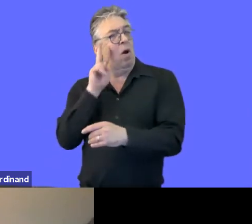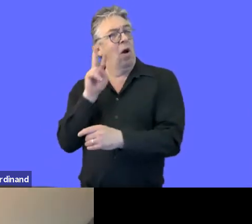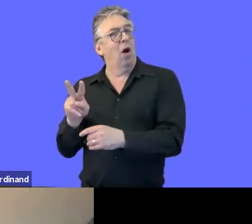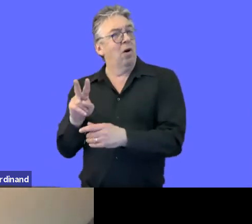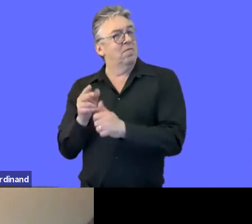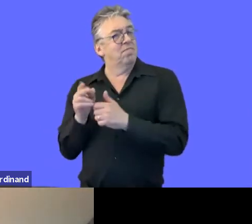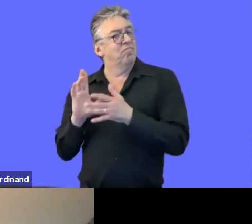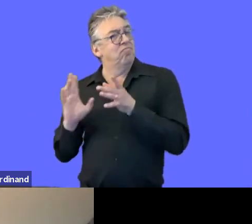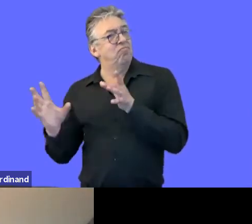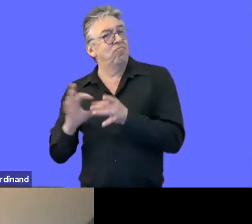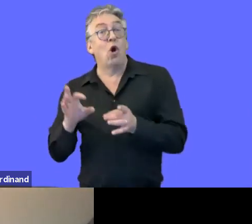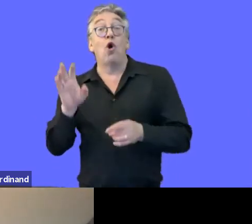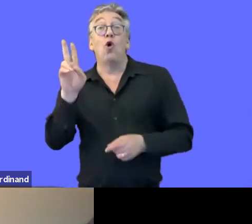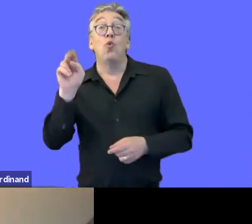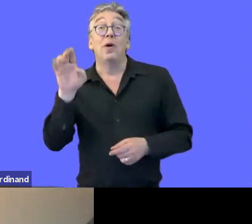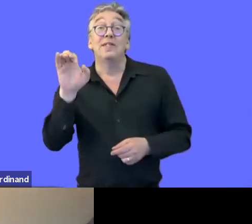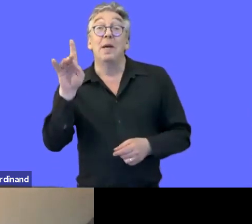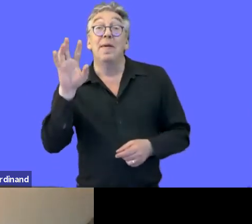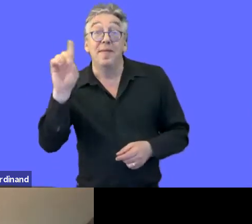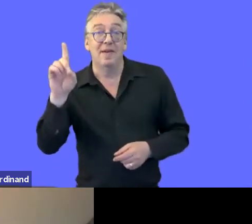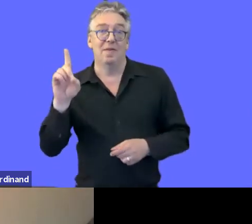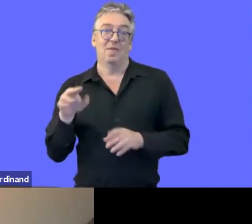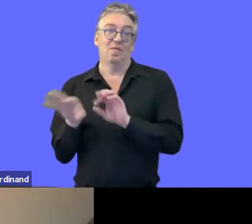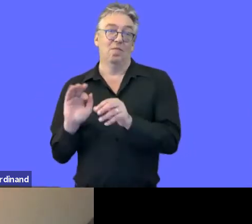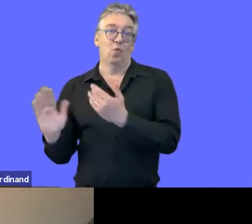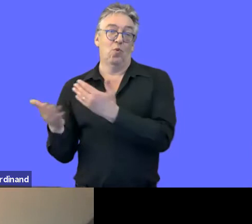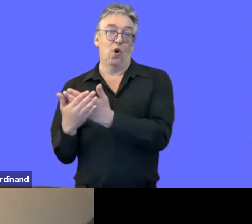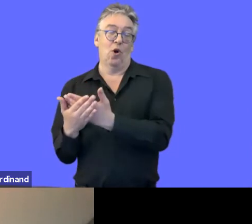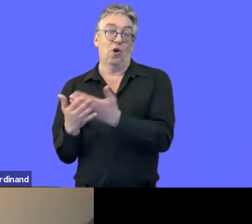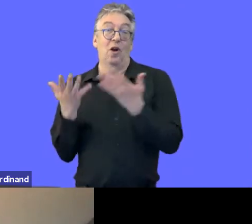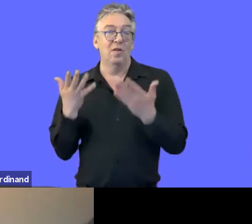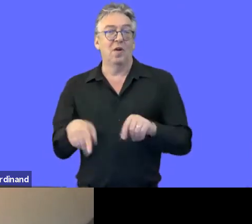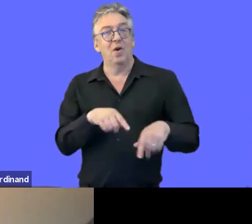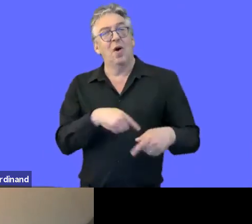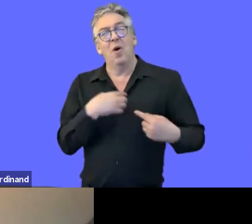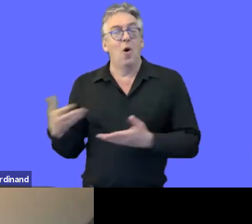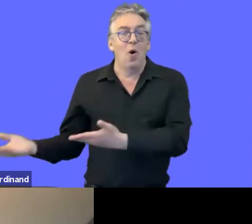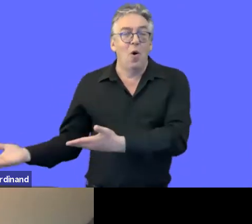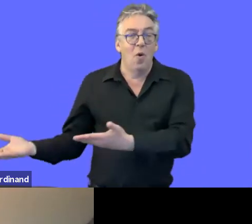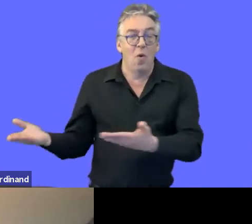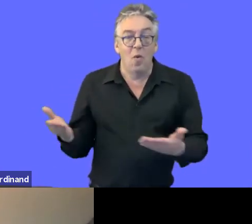And for that, I welcome Juan Ignacio Perez Bello.